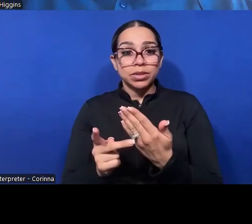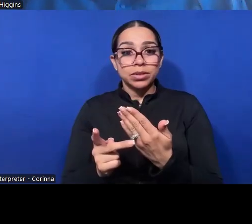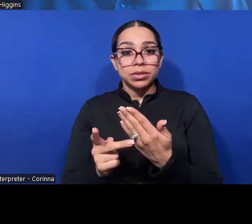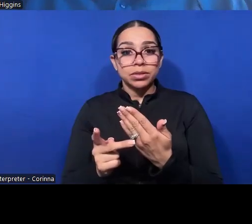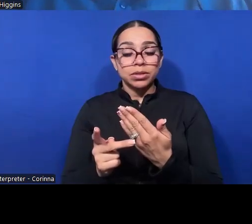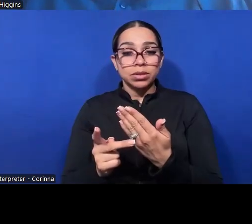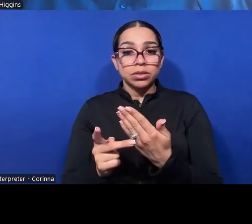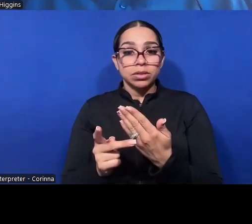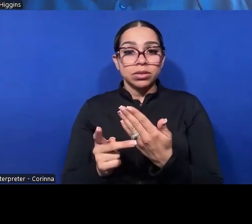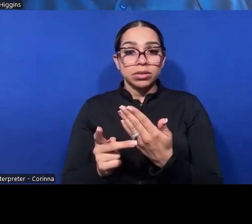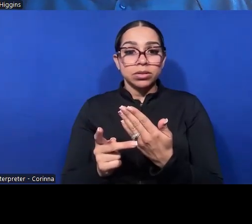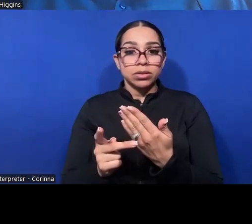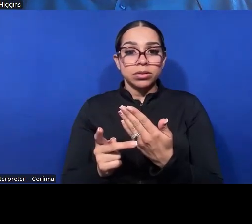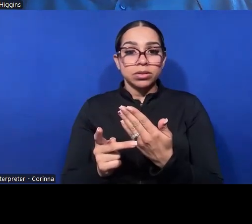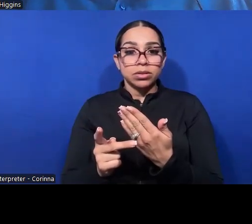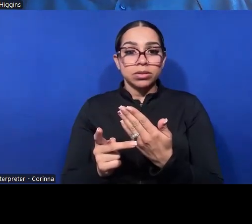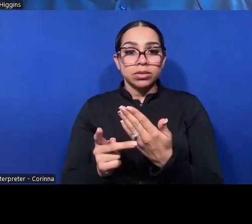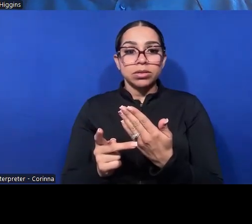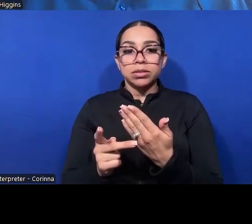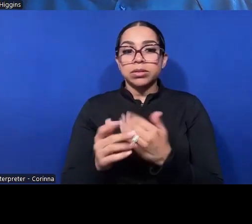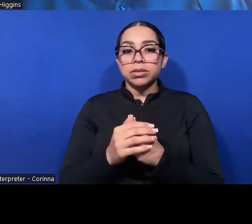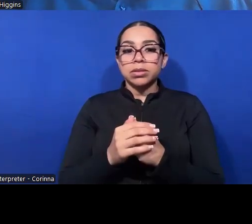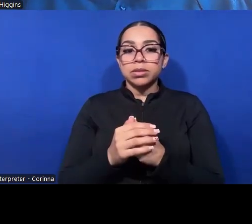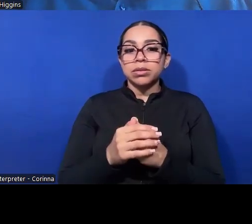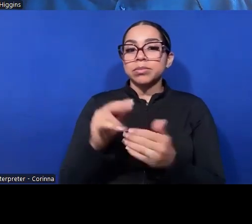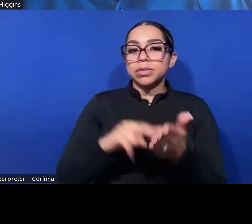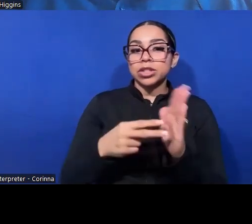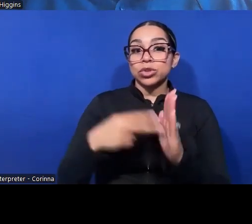So there's two months of retroactive benefits for people, in that category.